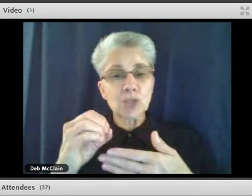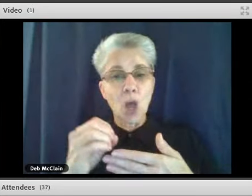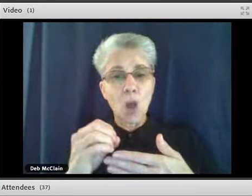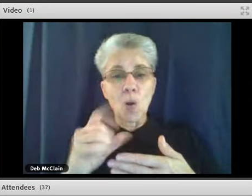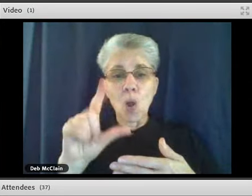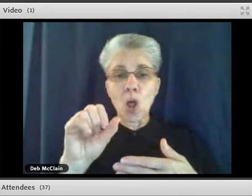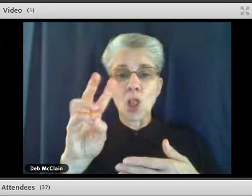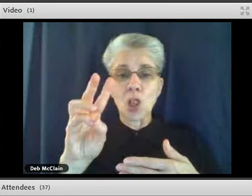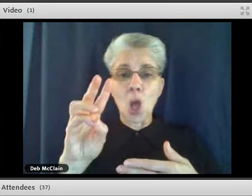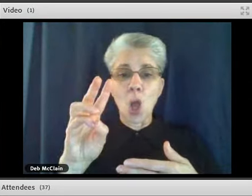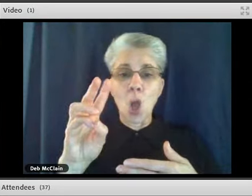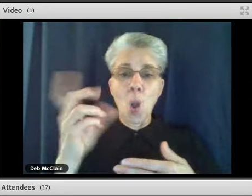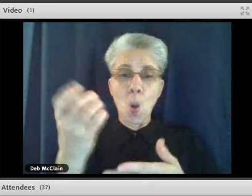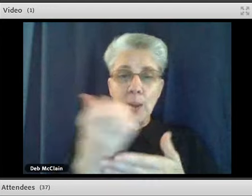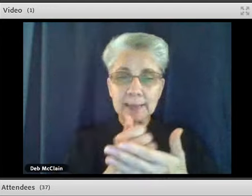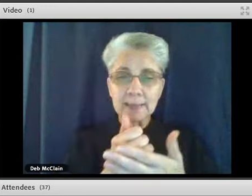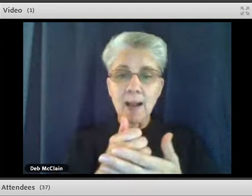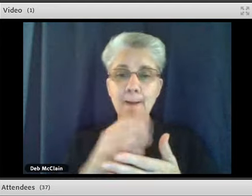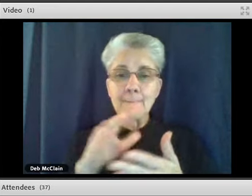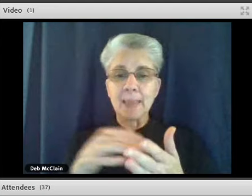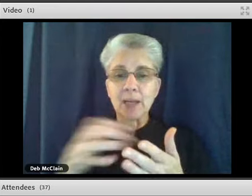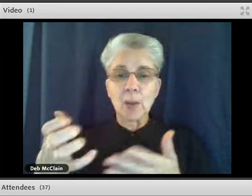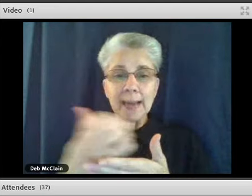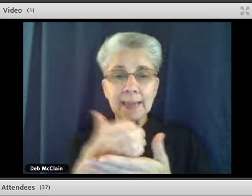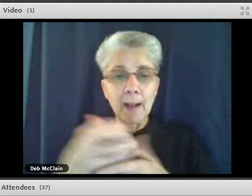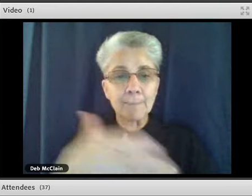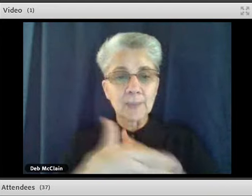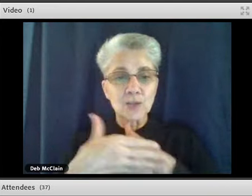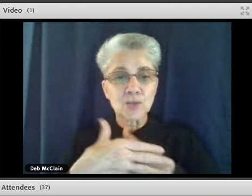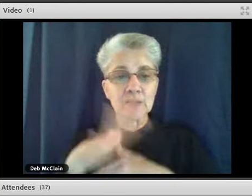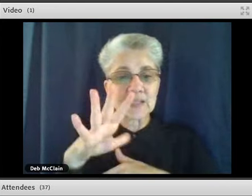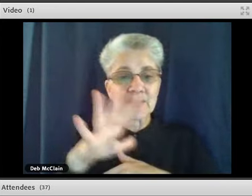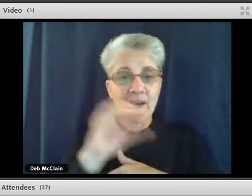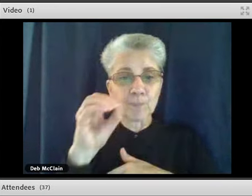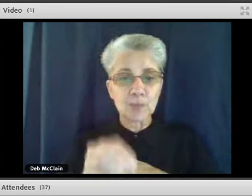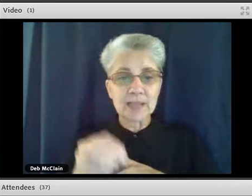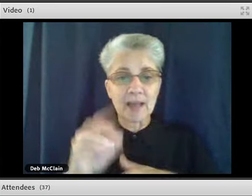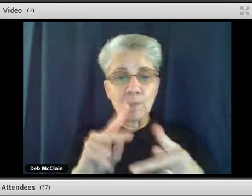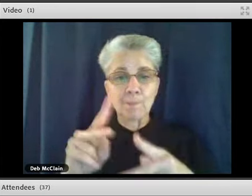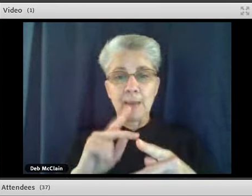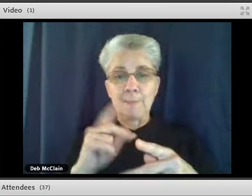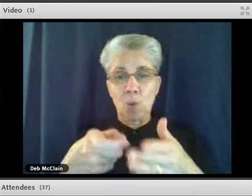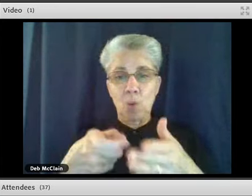And so, you know, in low-income and middle-income countries, 5% to 15% of people who require assistive devices